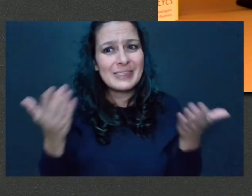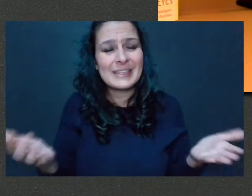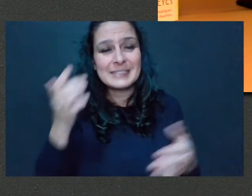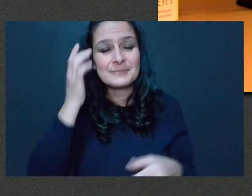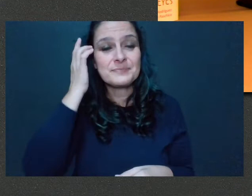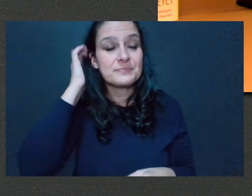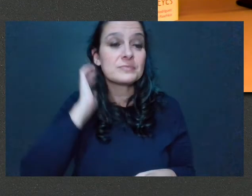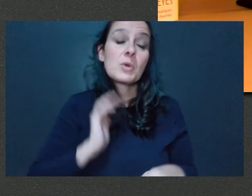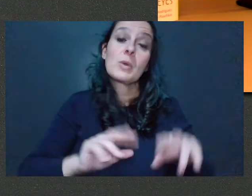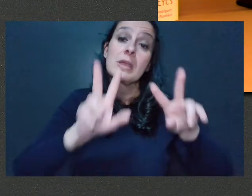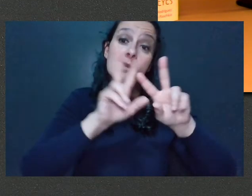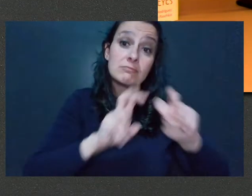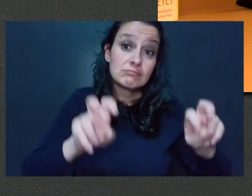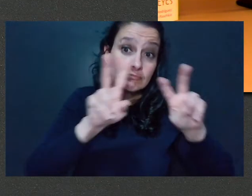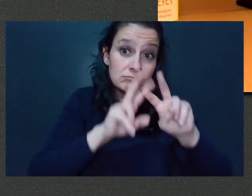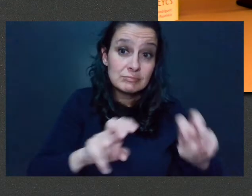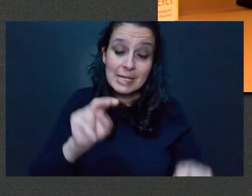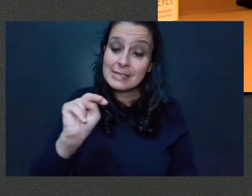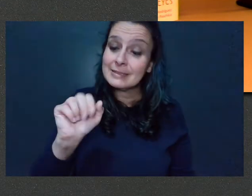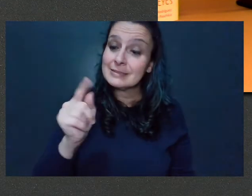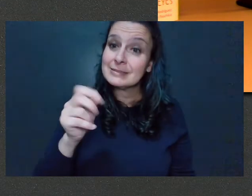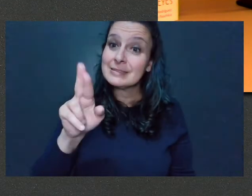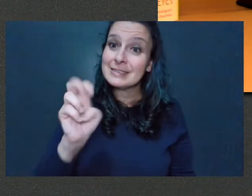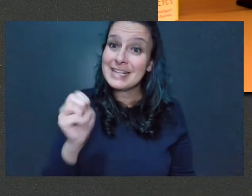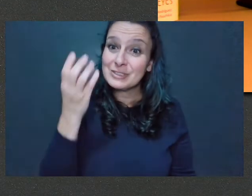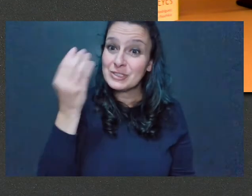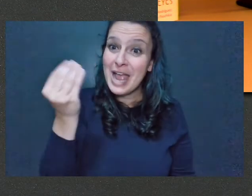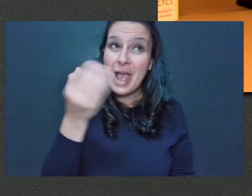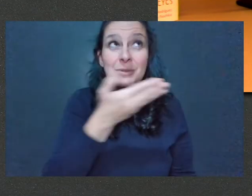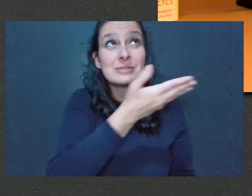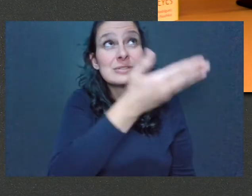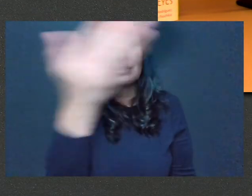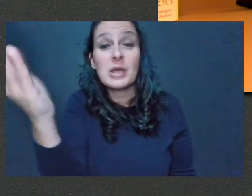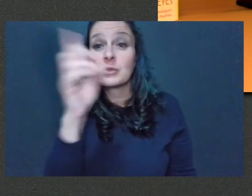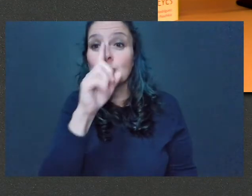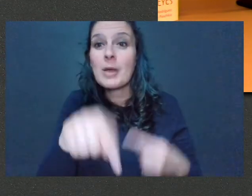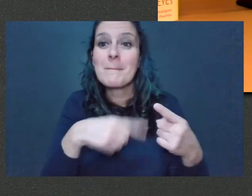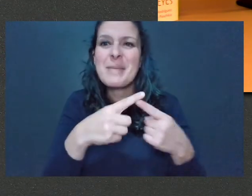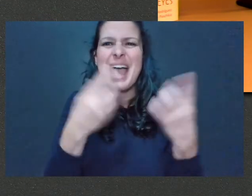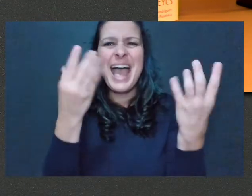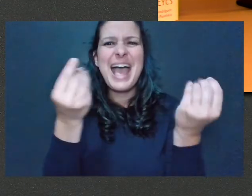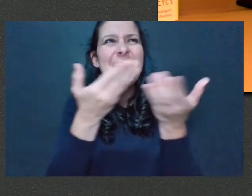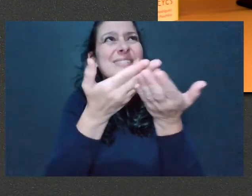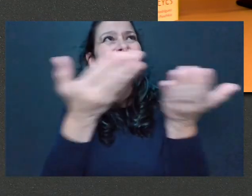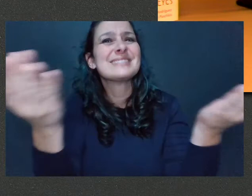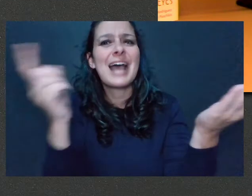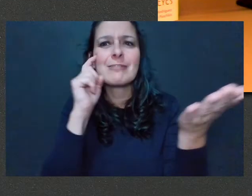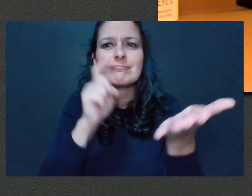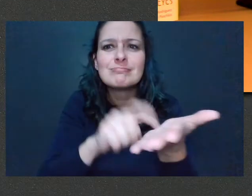We looked at nature outside. We talked about the great outdoors, and things that we can find in nature.